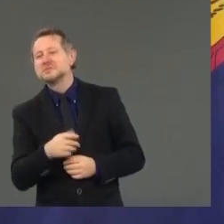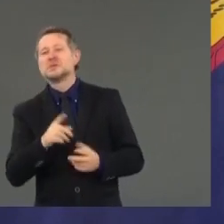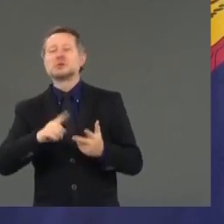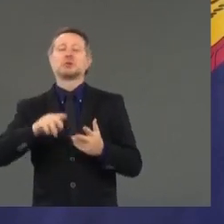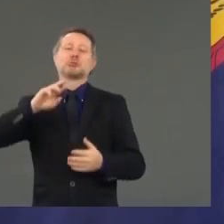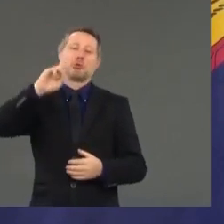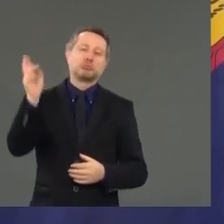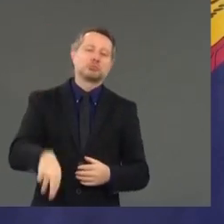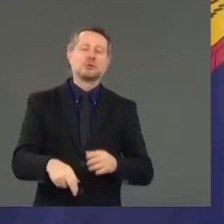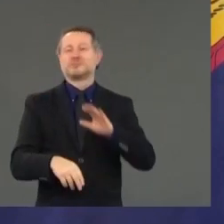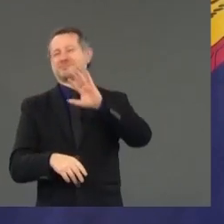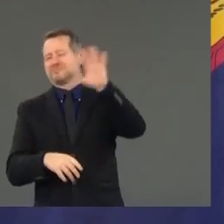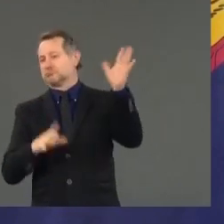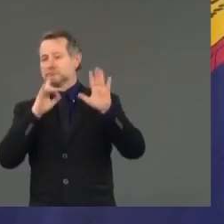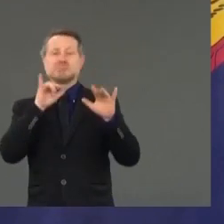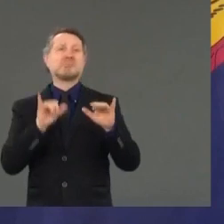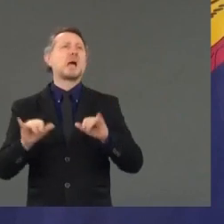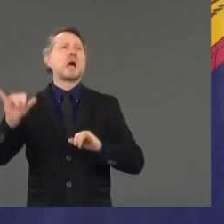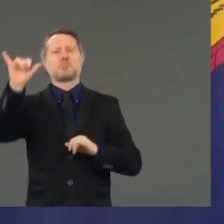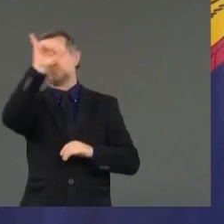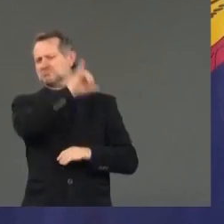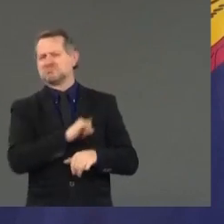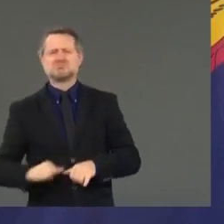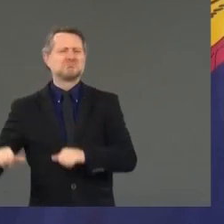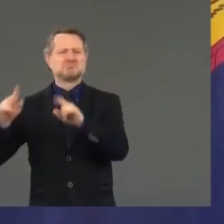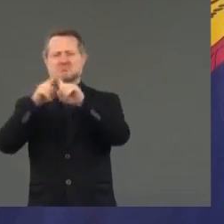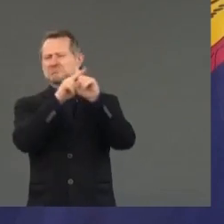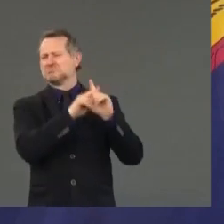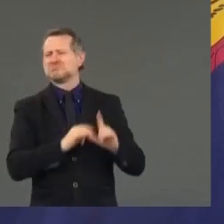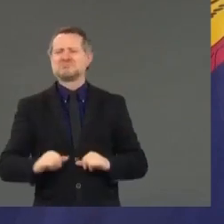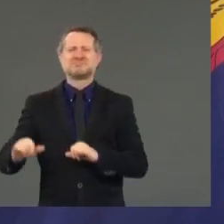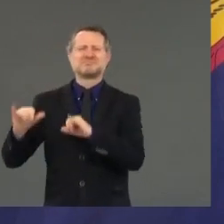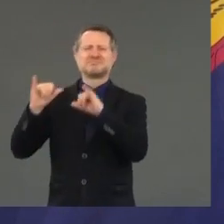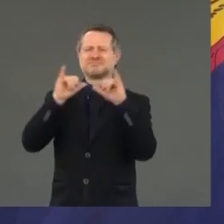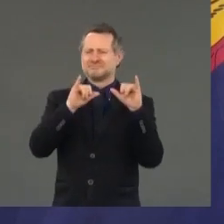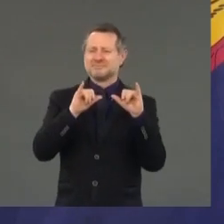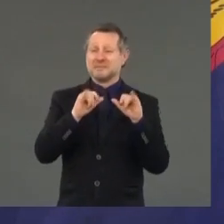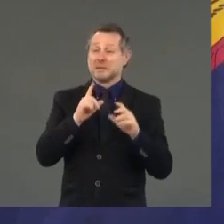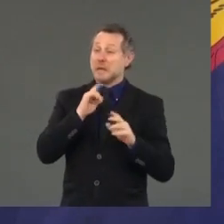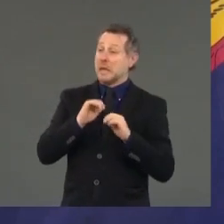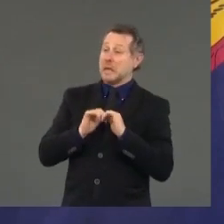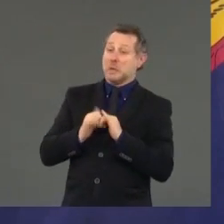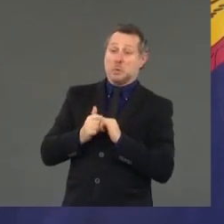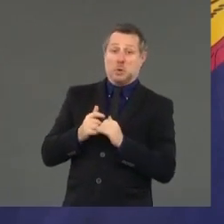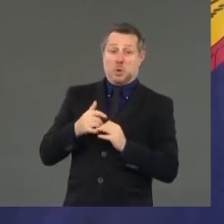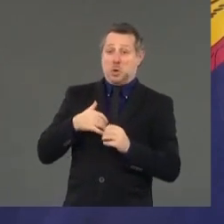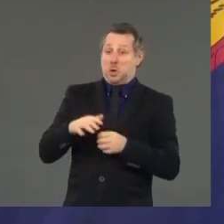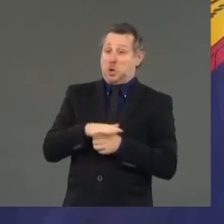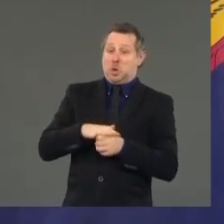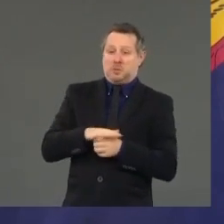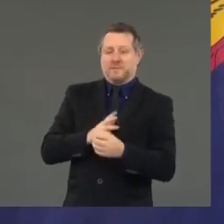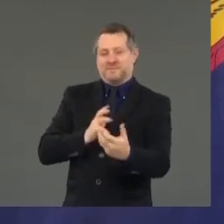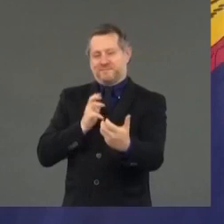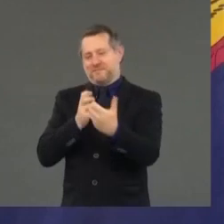SUFFOLK AND WEST CHESTER AND BUFFALO AND BUFFALO.